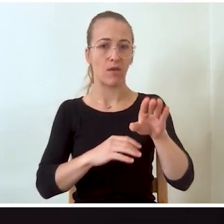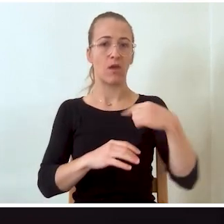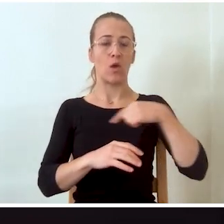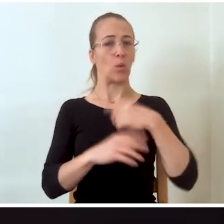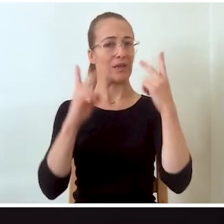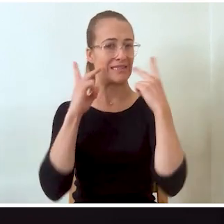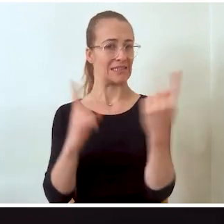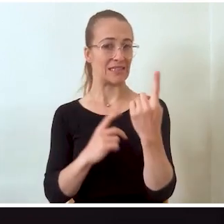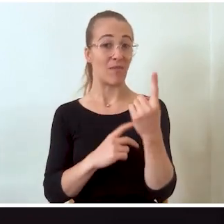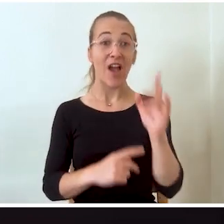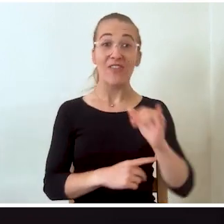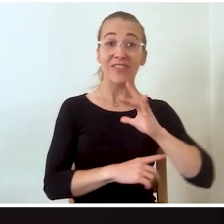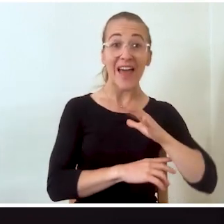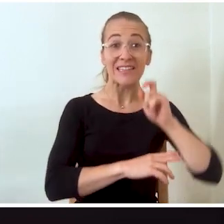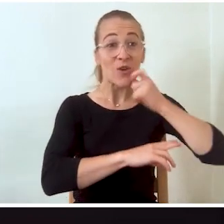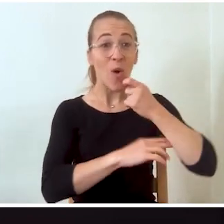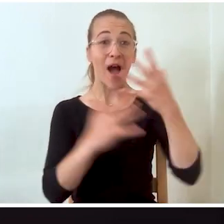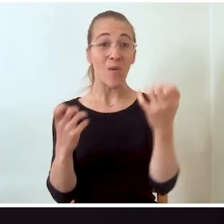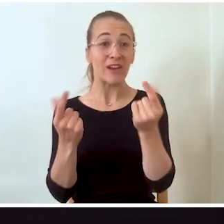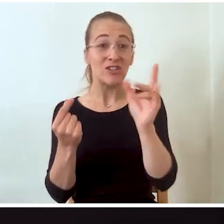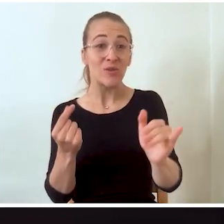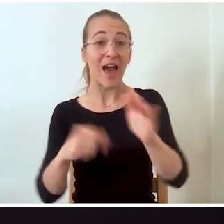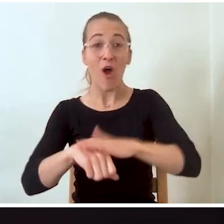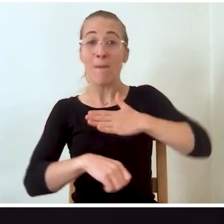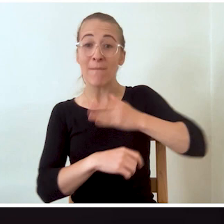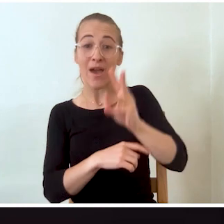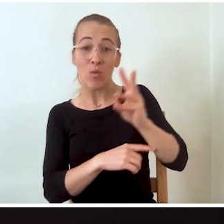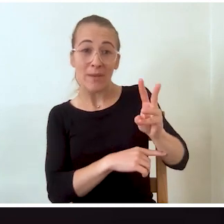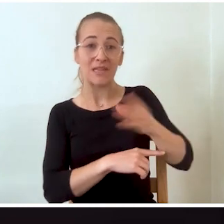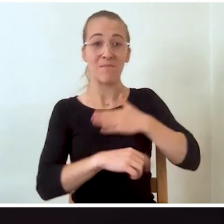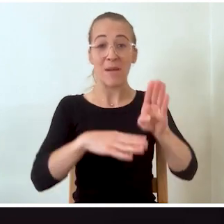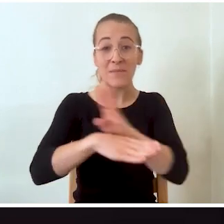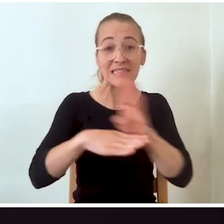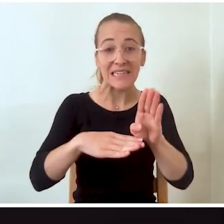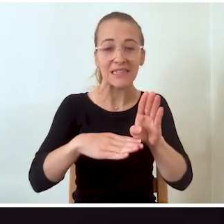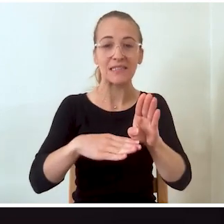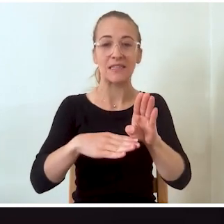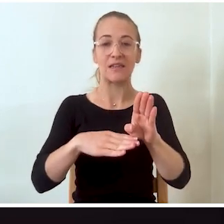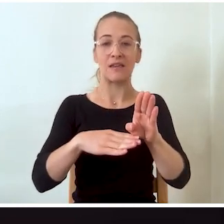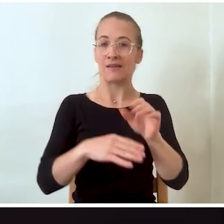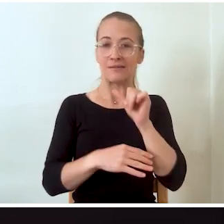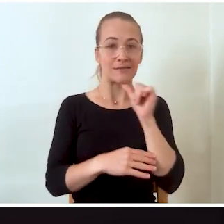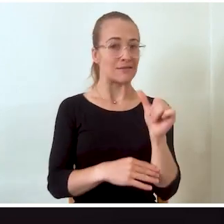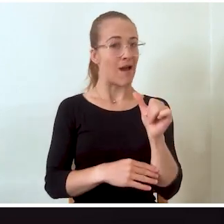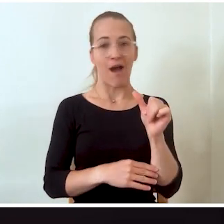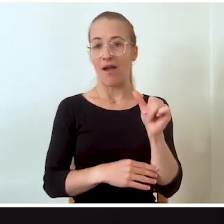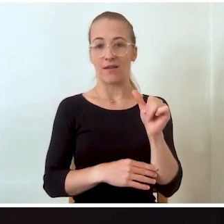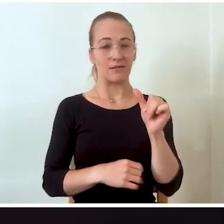"Wow, that looks really cool. I wanna do this on my site," or, "I wanna do this in my business," and it's not going to be